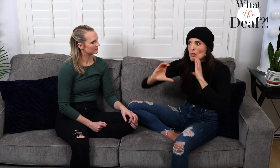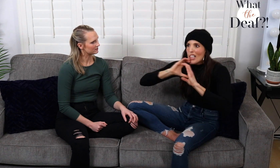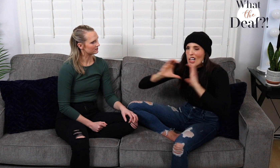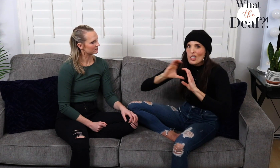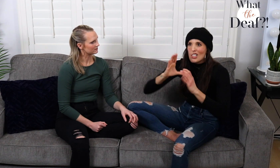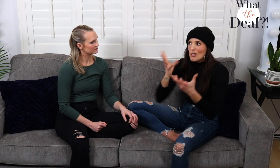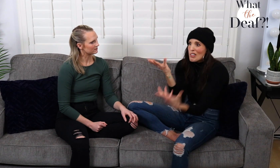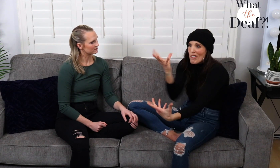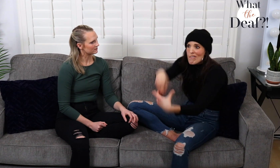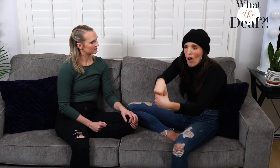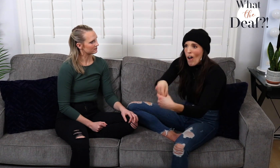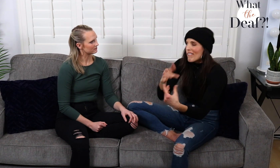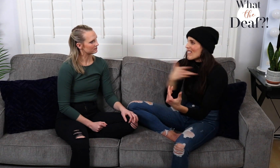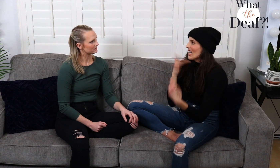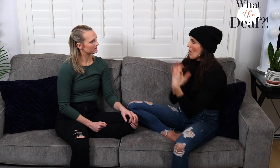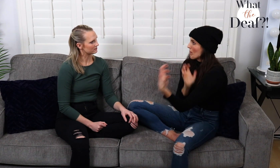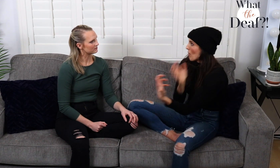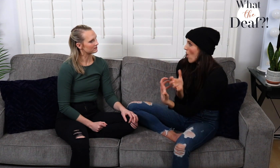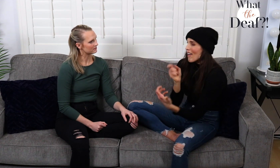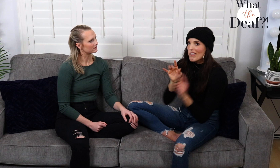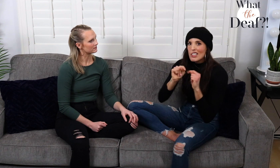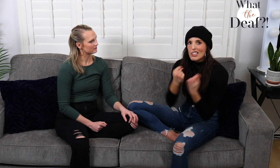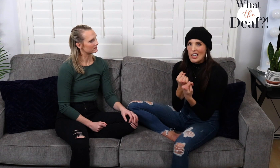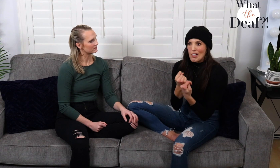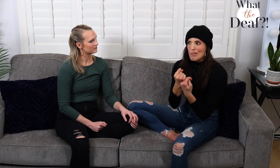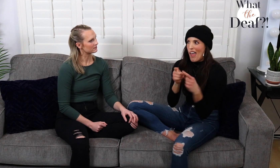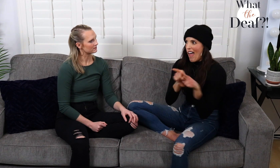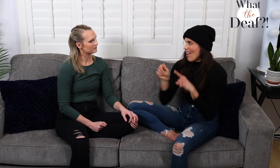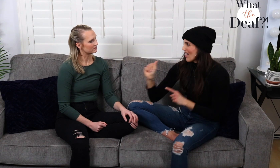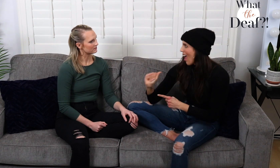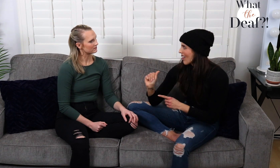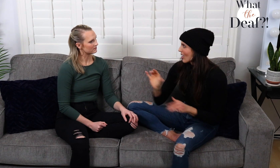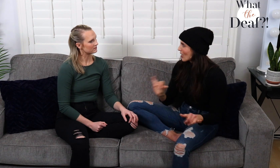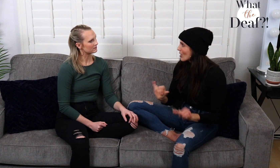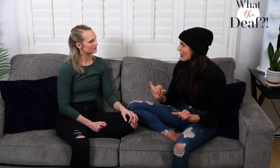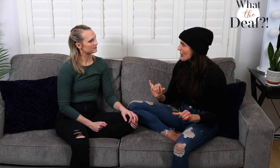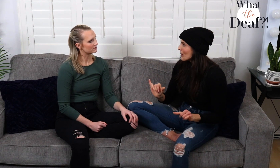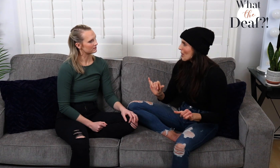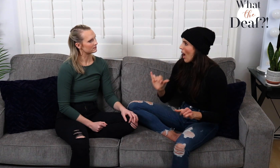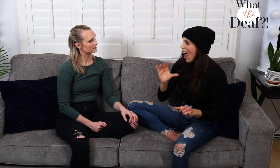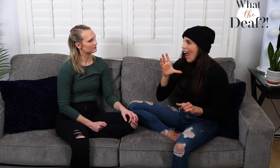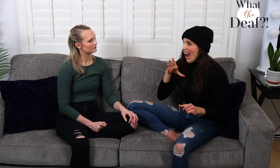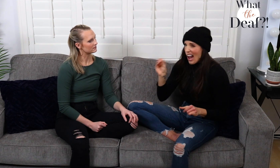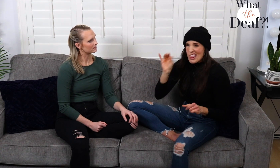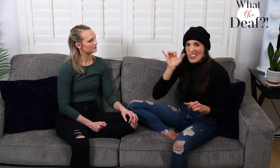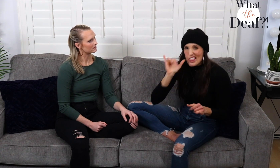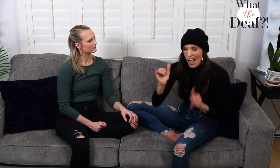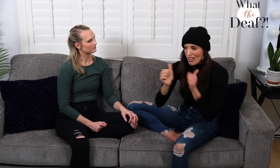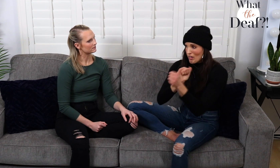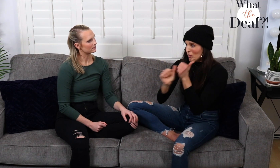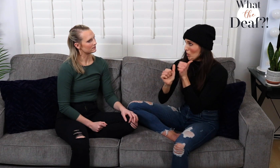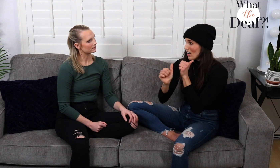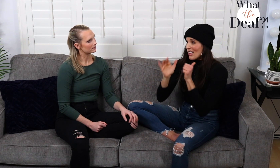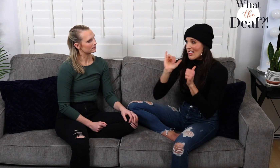to communication to be involved to feel part of the team as an athlete as well and that sport.